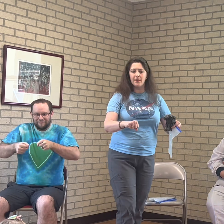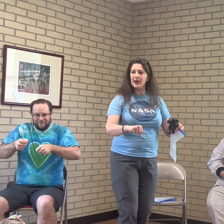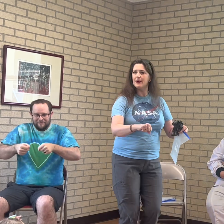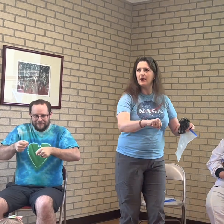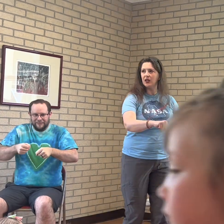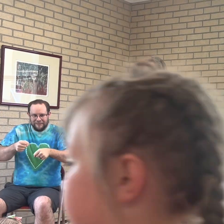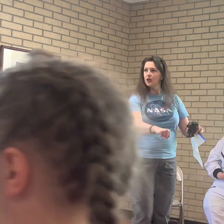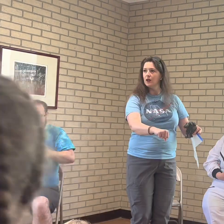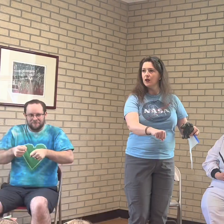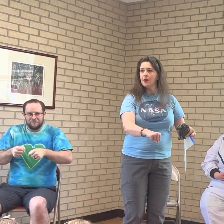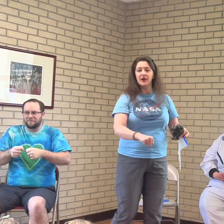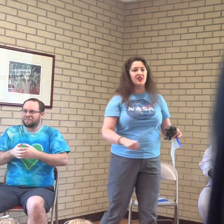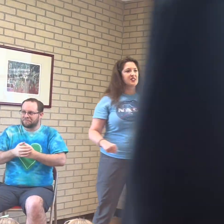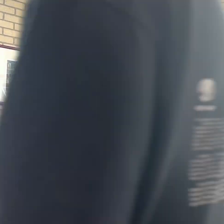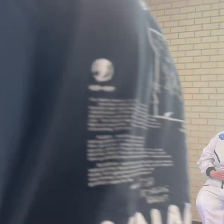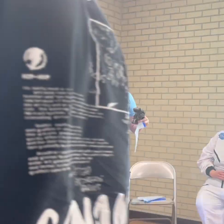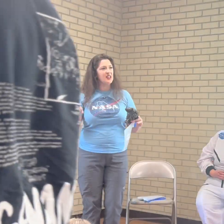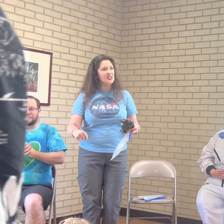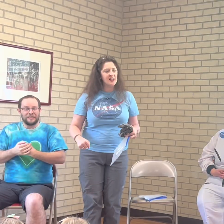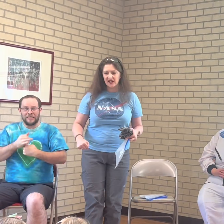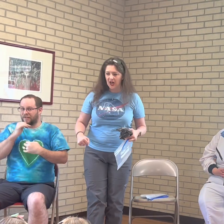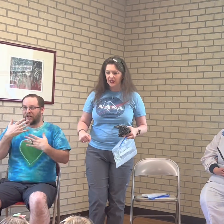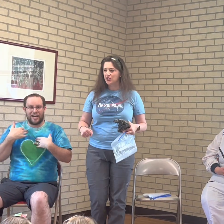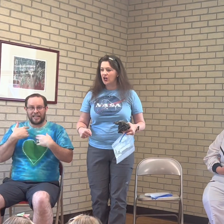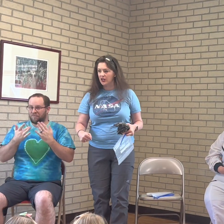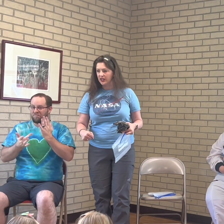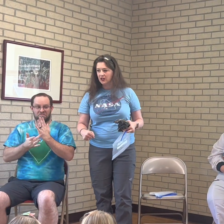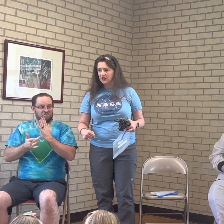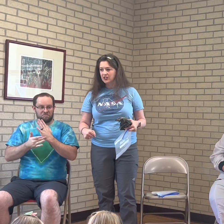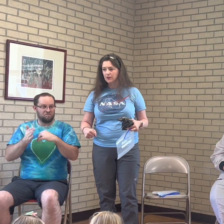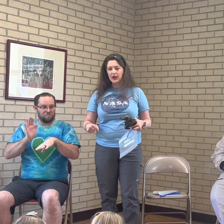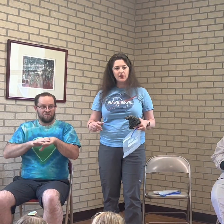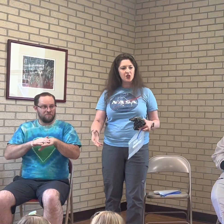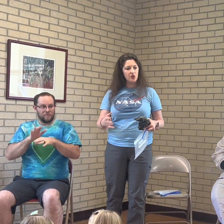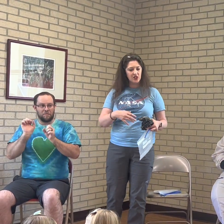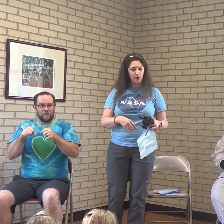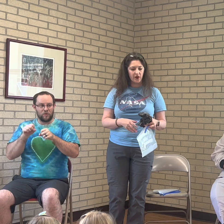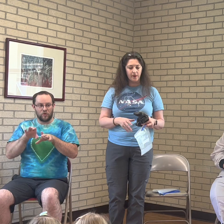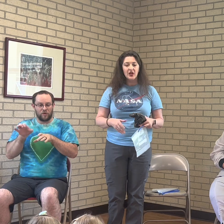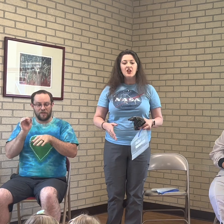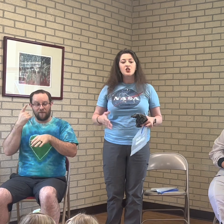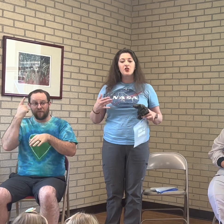baby buggy. But it doesn't have any technology on it to be able to do this for them, so they